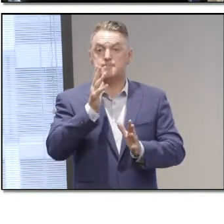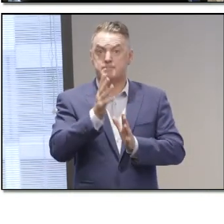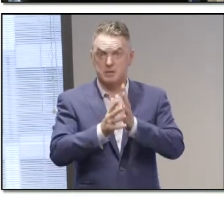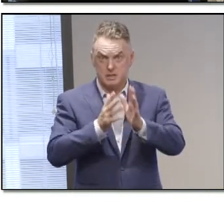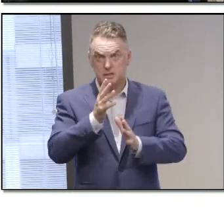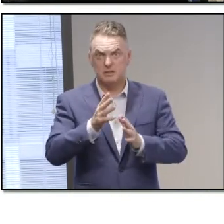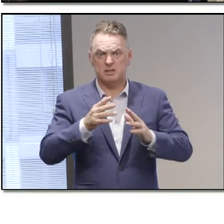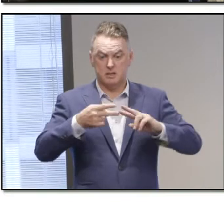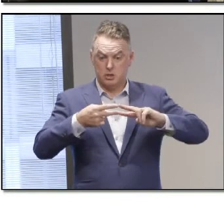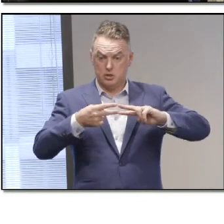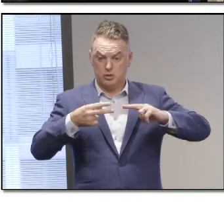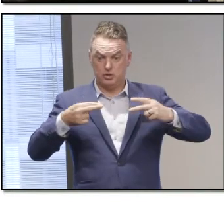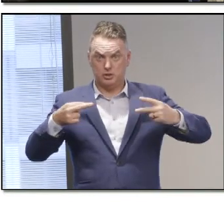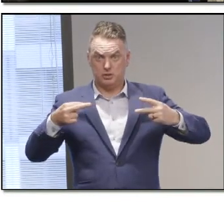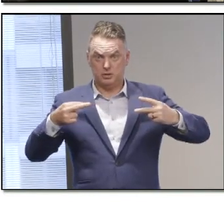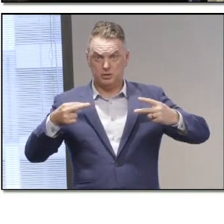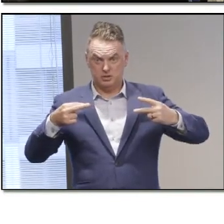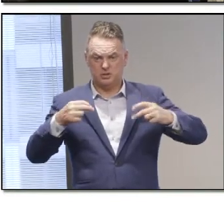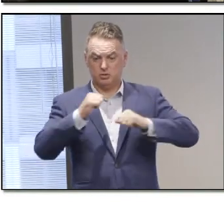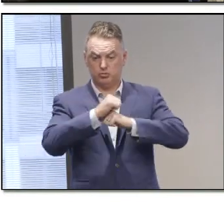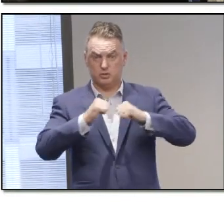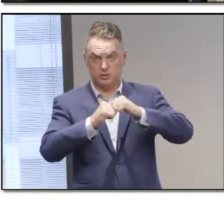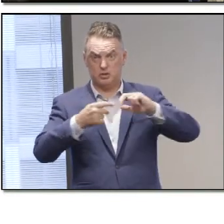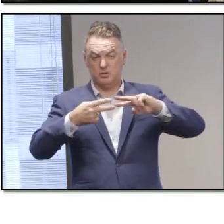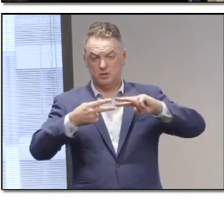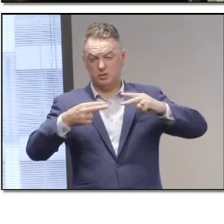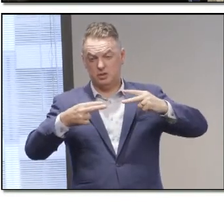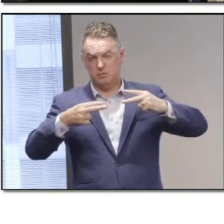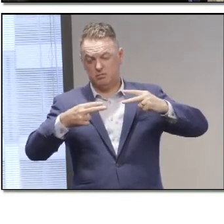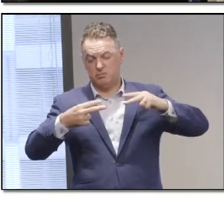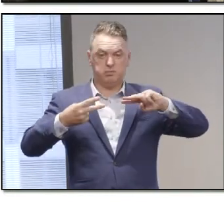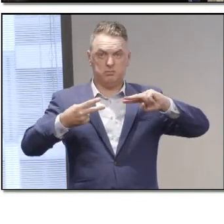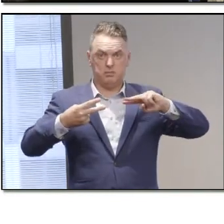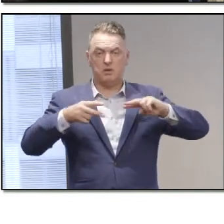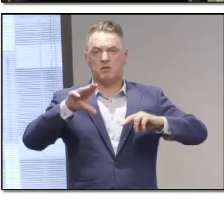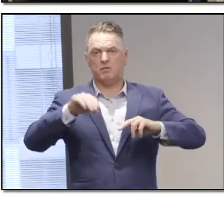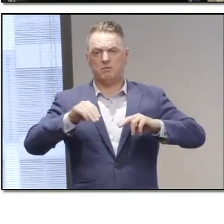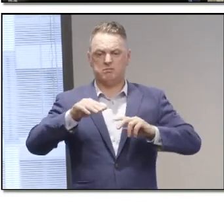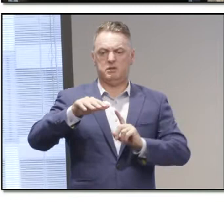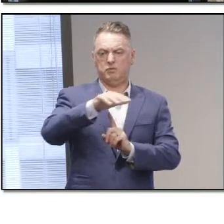gene but not the structure of the gene is altered through an environmental exposure. It's a normal